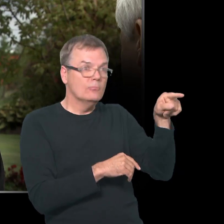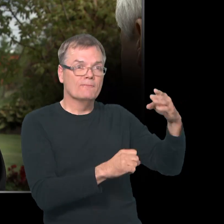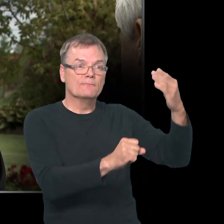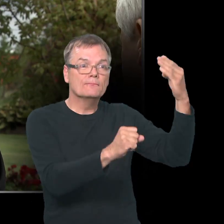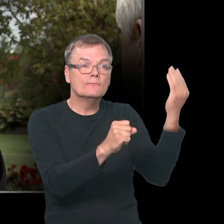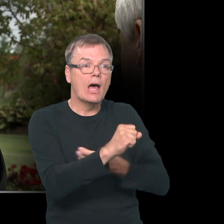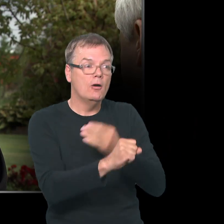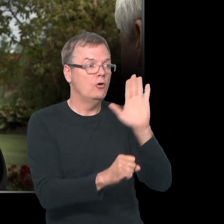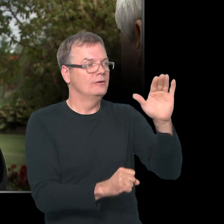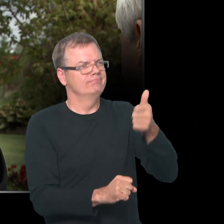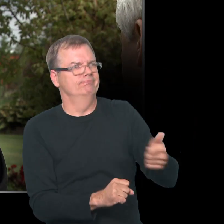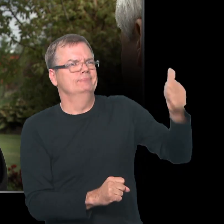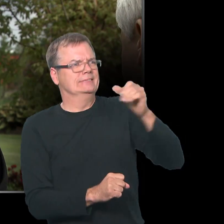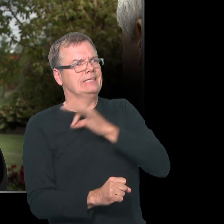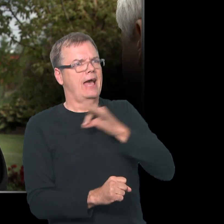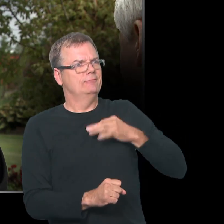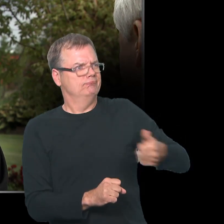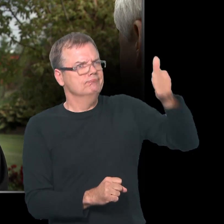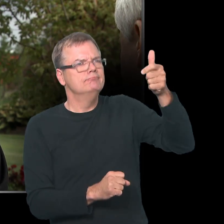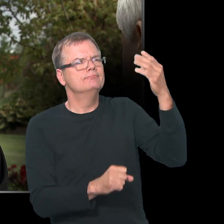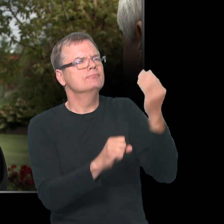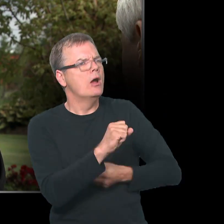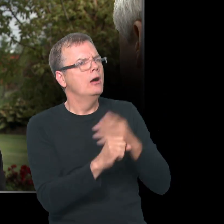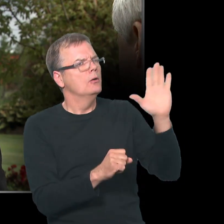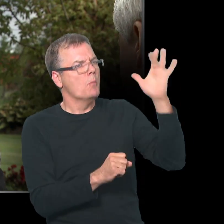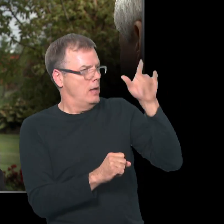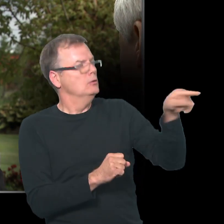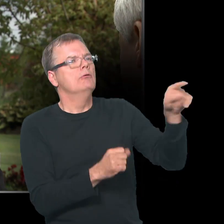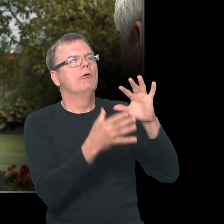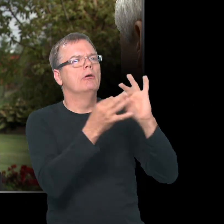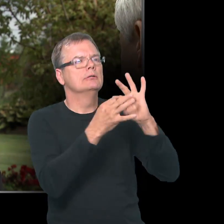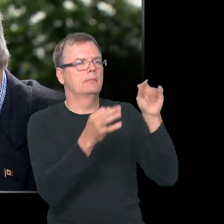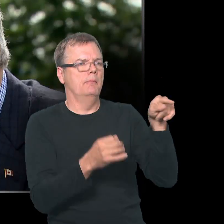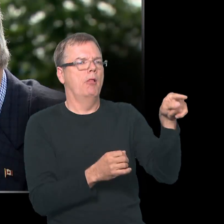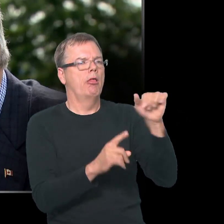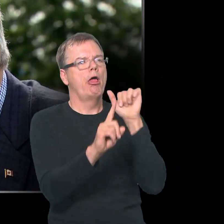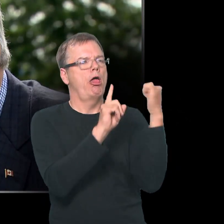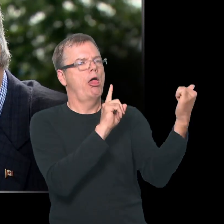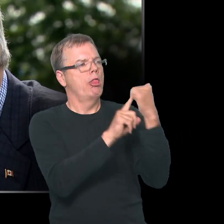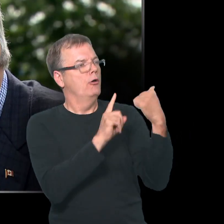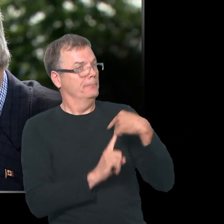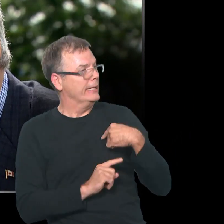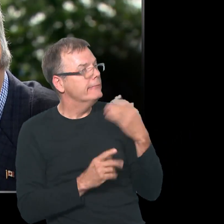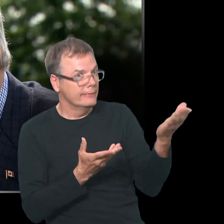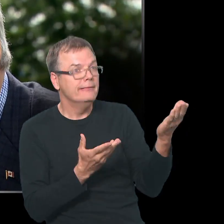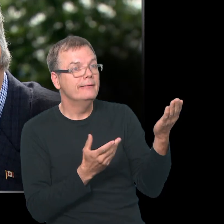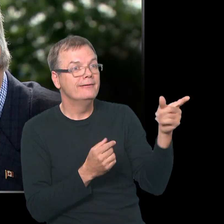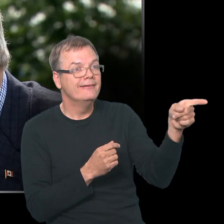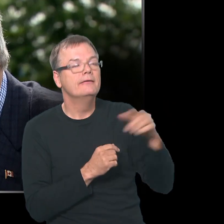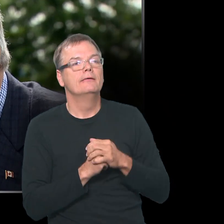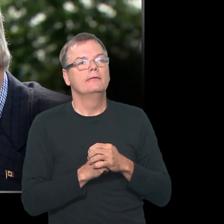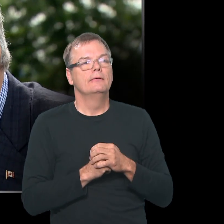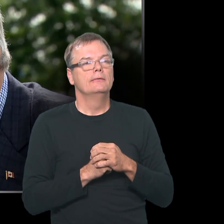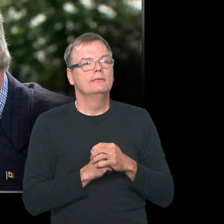You fired your Chief of Staff. For, in your words, deception.